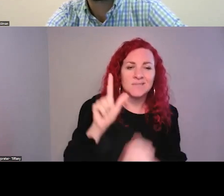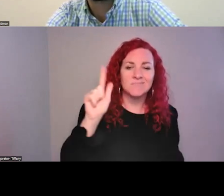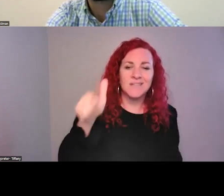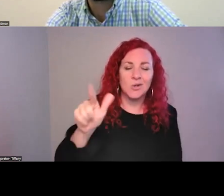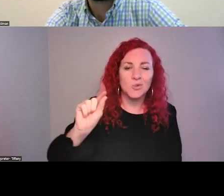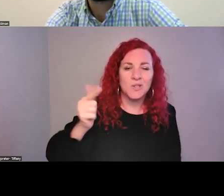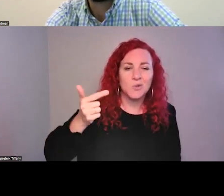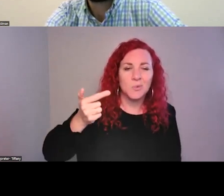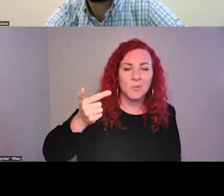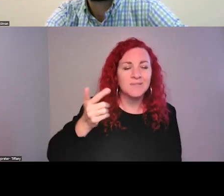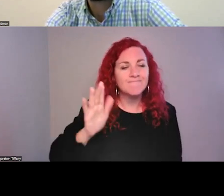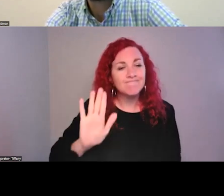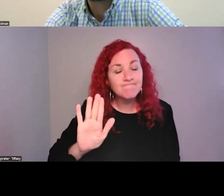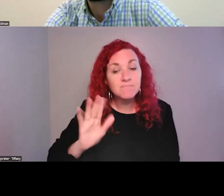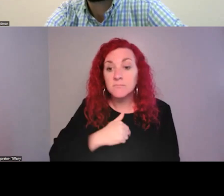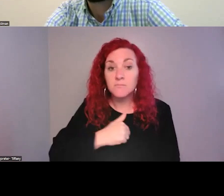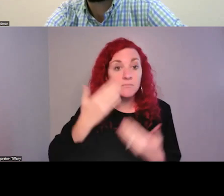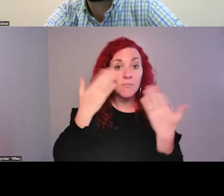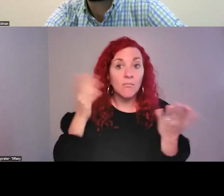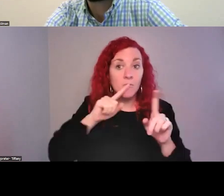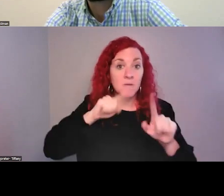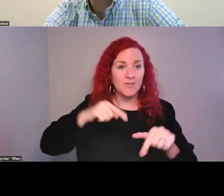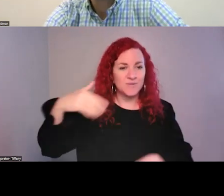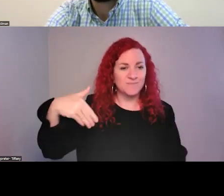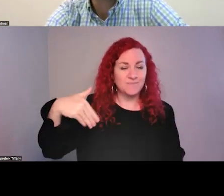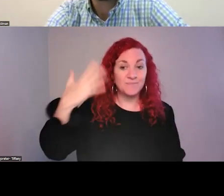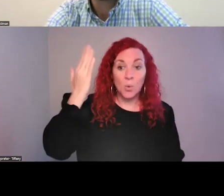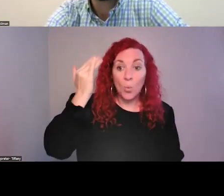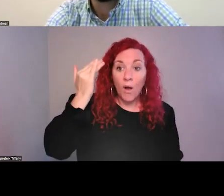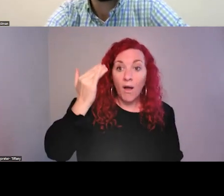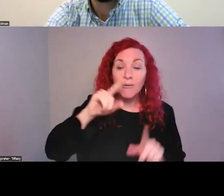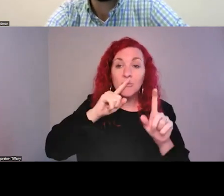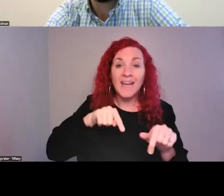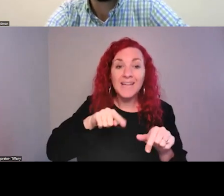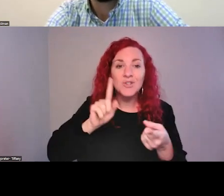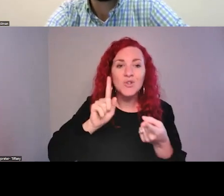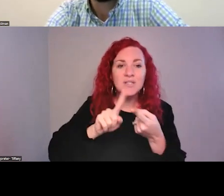WE DON'T KNOW THE ANSWER BECAUSE IT IS THE END OF 2023, BUT THE